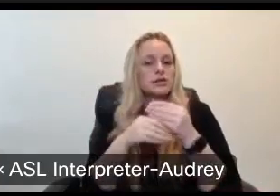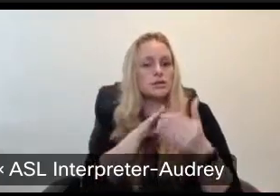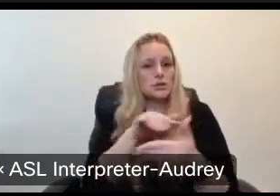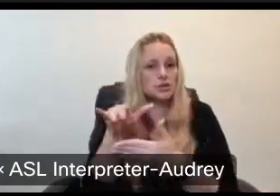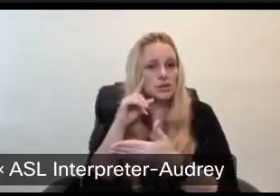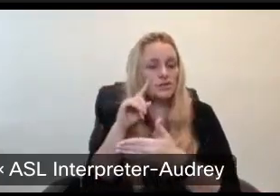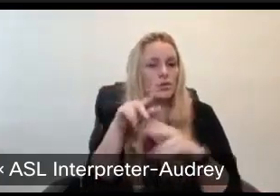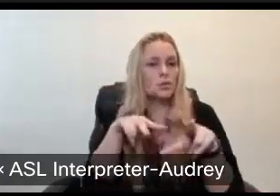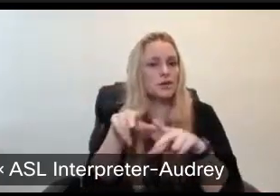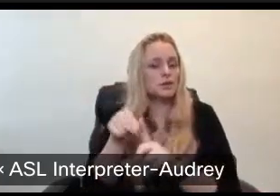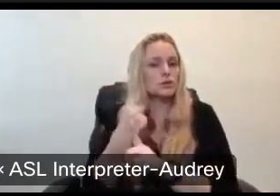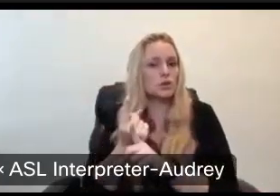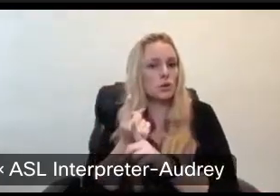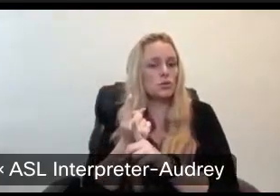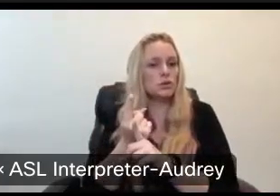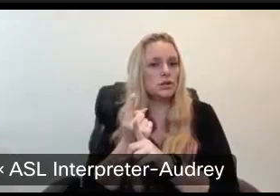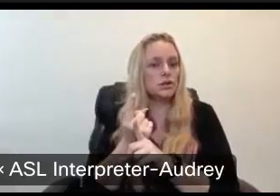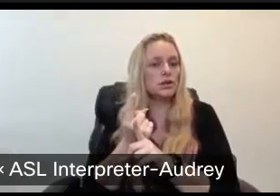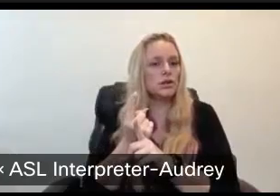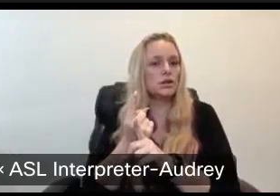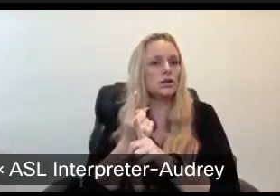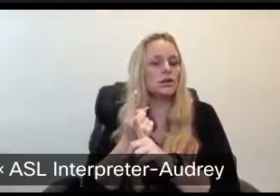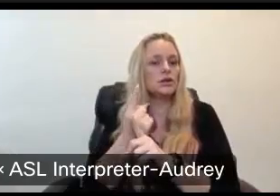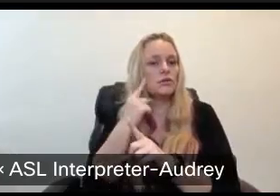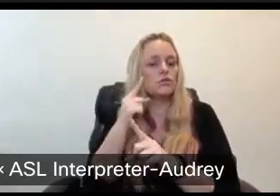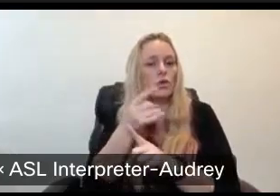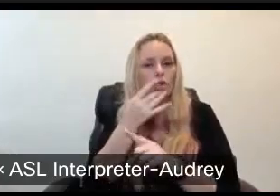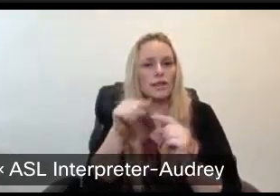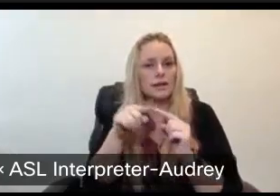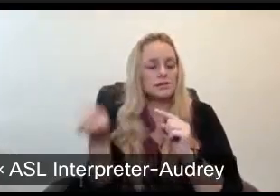Phases in the white cycle.